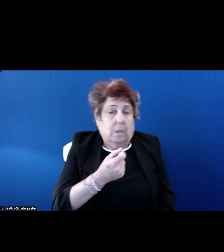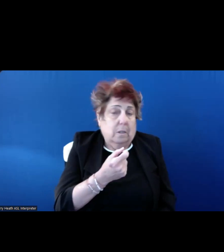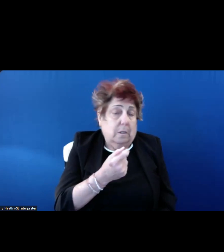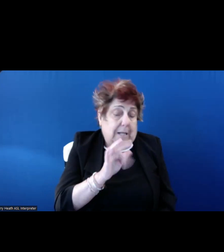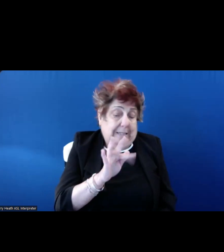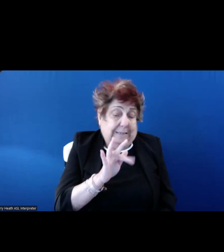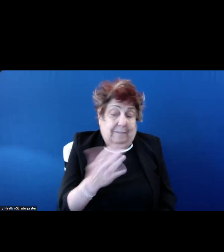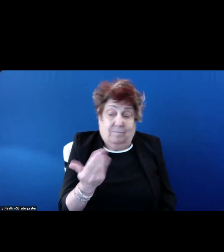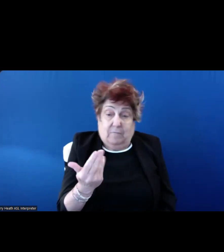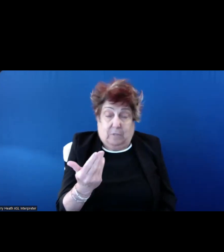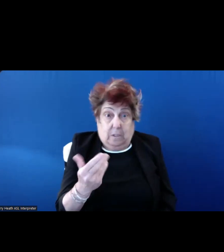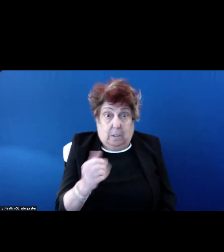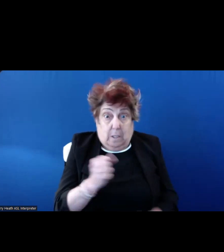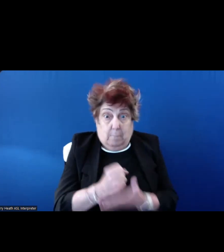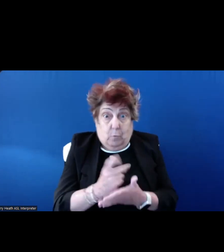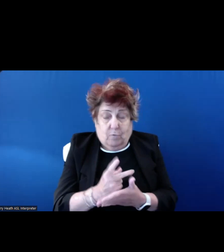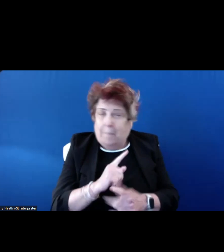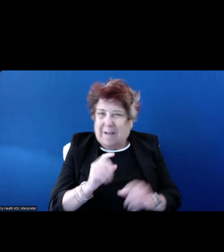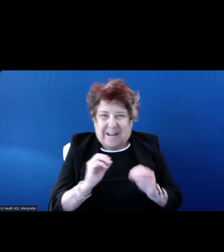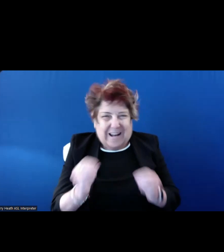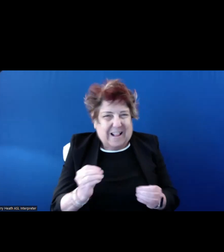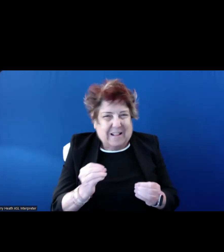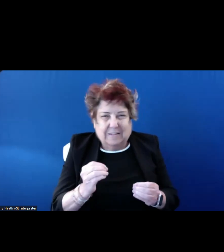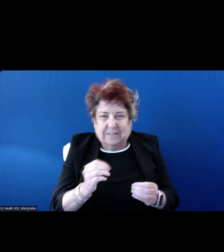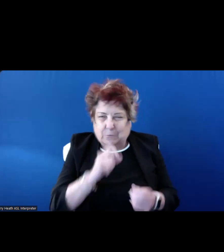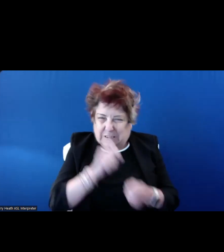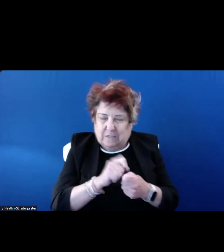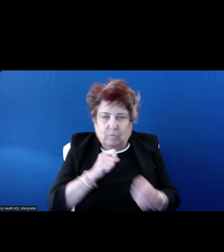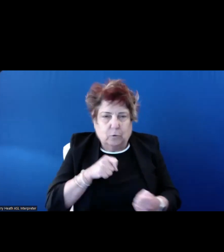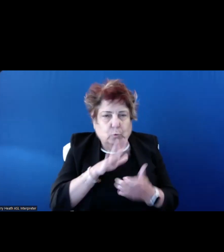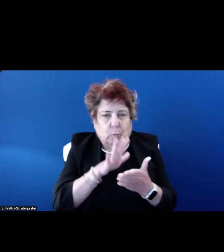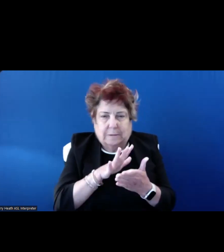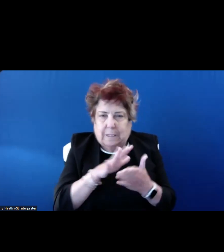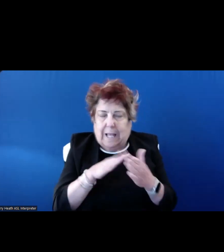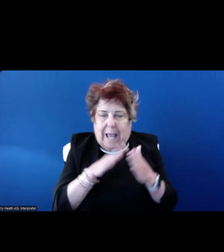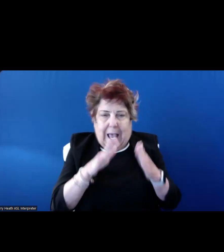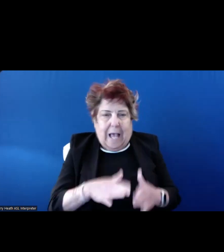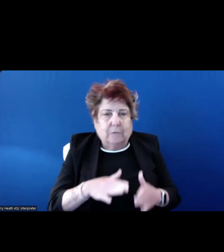specifically address housing services for the formerly homeless, disabled, or seniors?